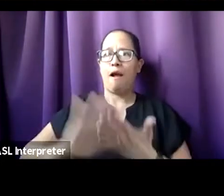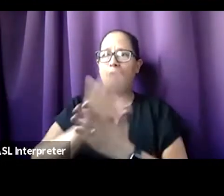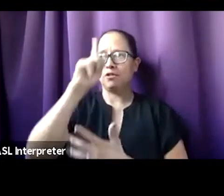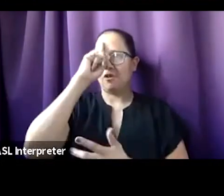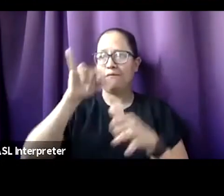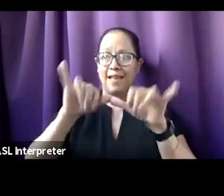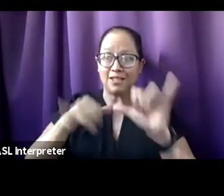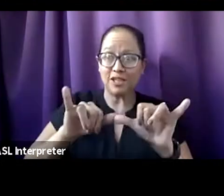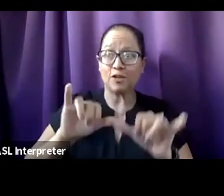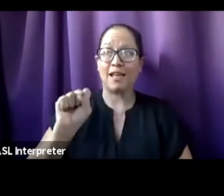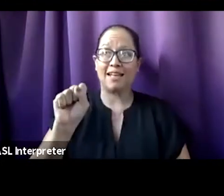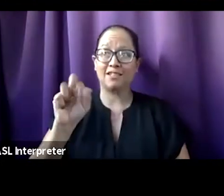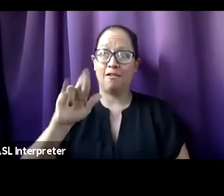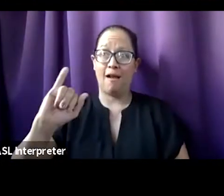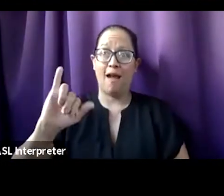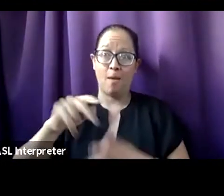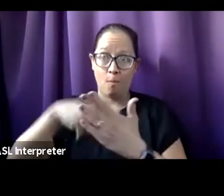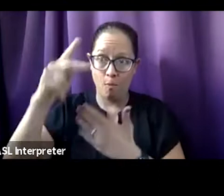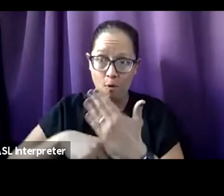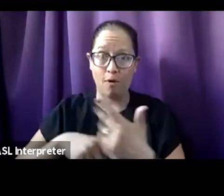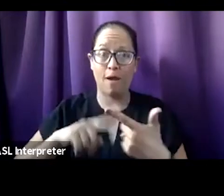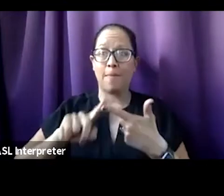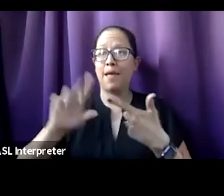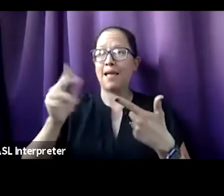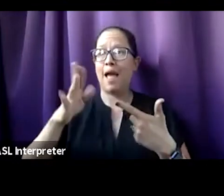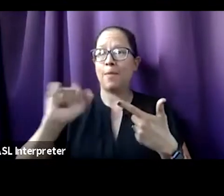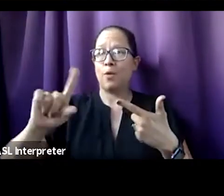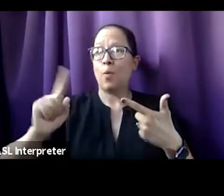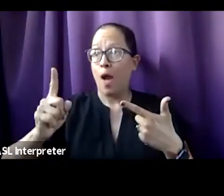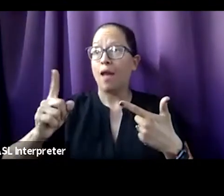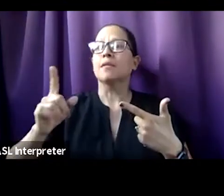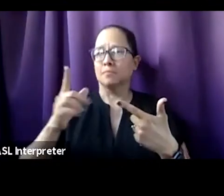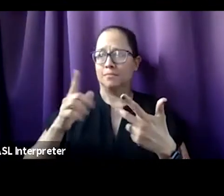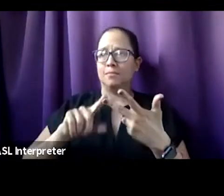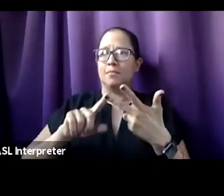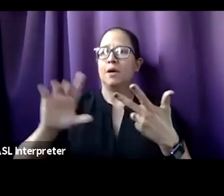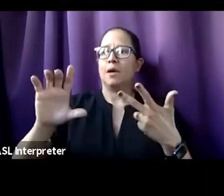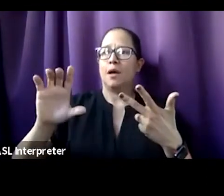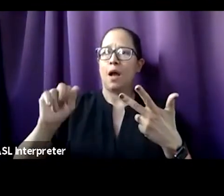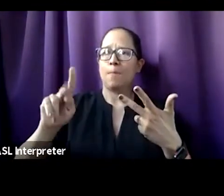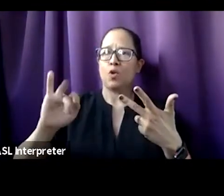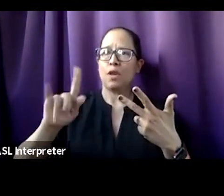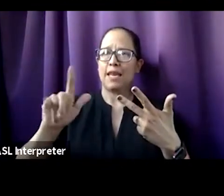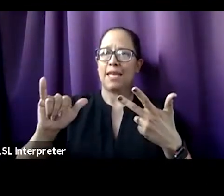We will go through the questions at the end of the talk. Closed captioning and American Sign Language support are also available.